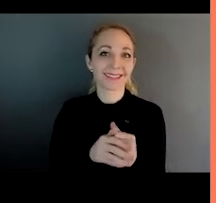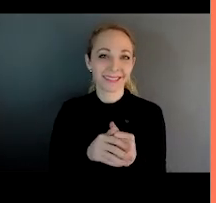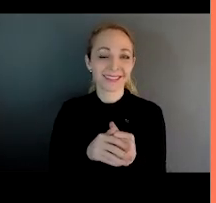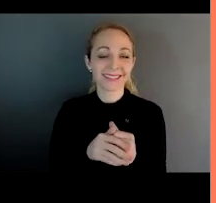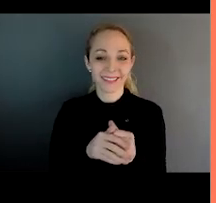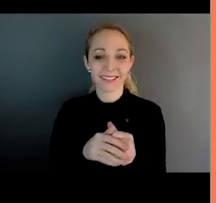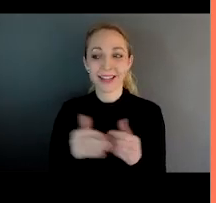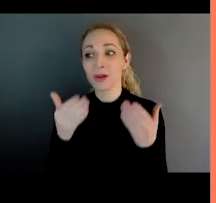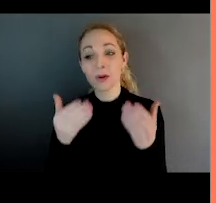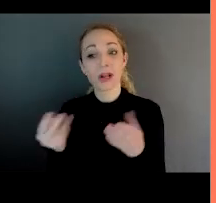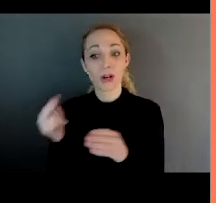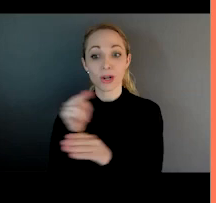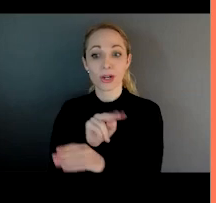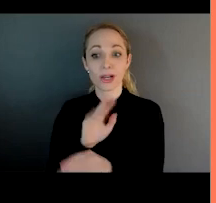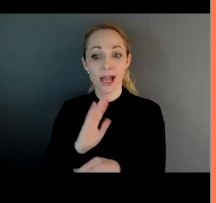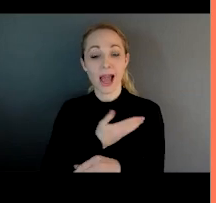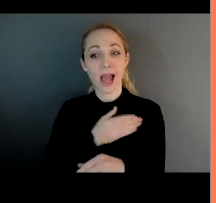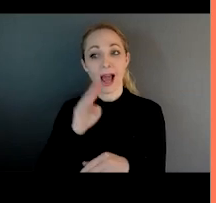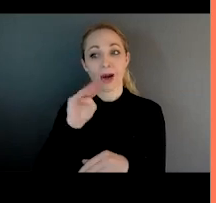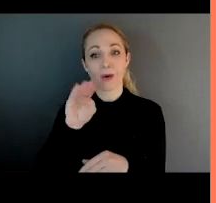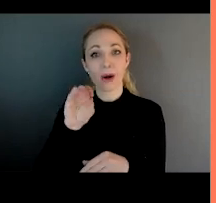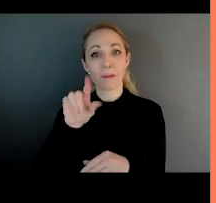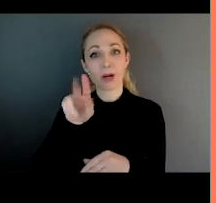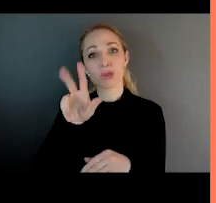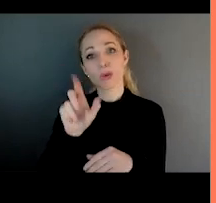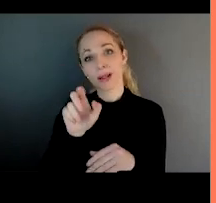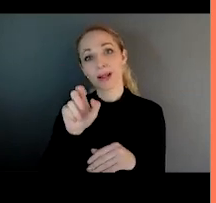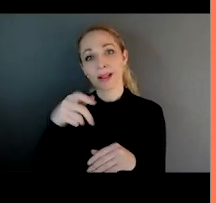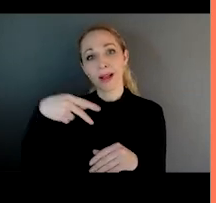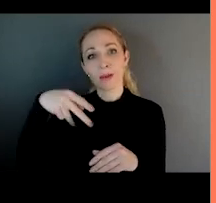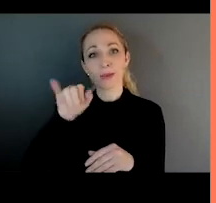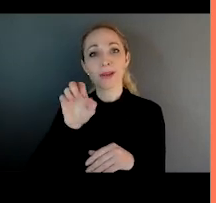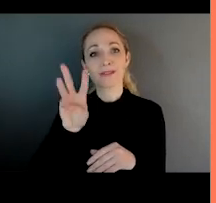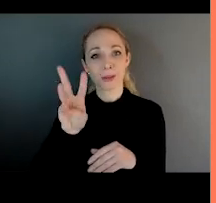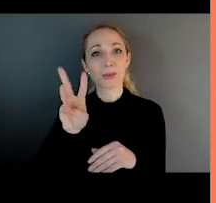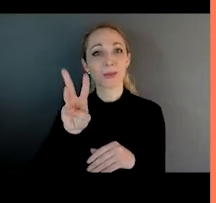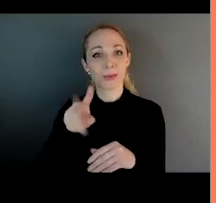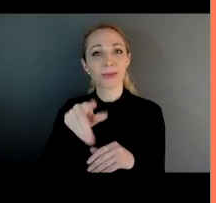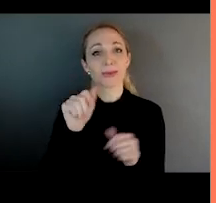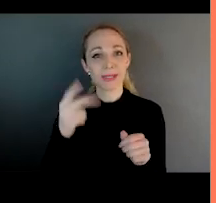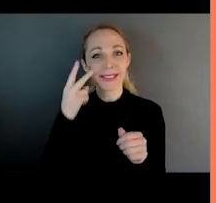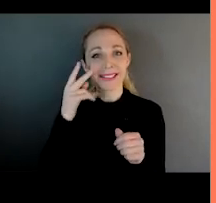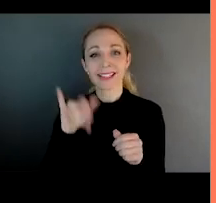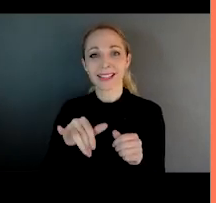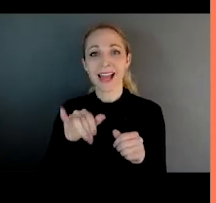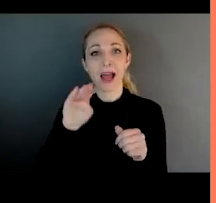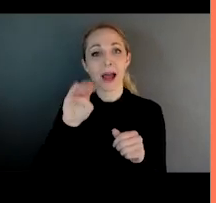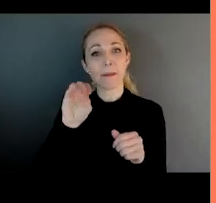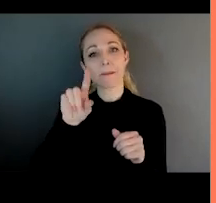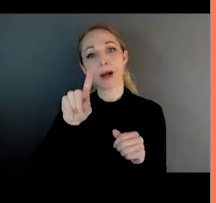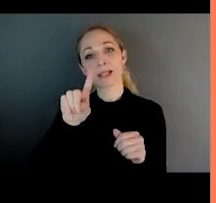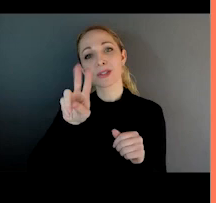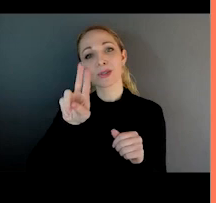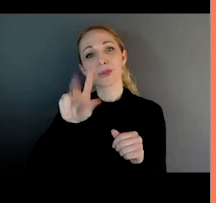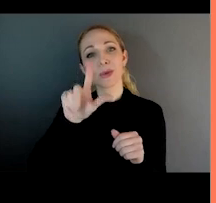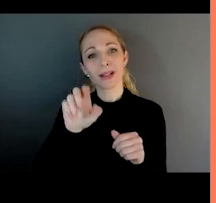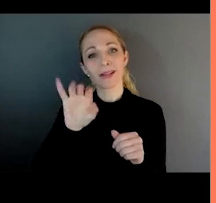AT OUR MODULE PREVIEW. NOW WE CAN SEE THAT WE HAVE THE MODULE FIELD NOT DOING